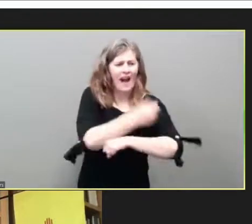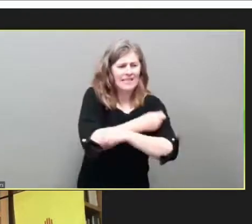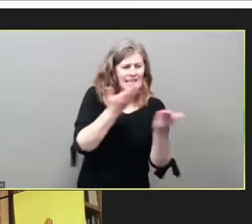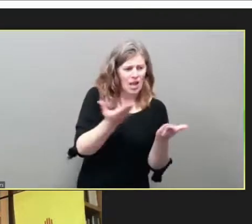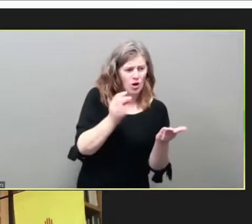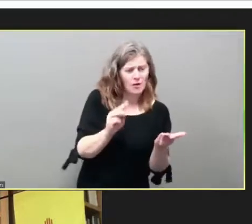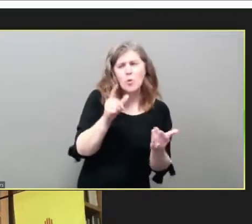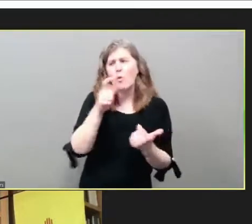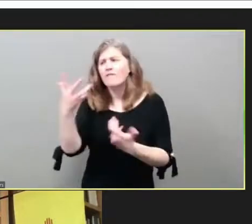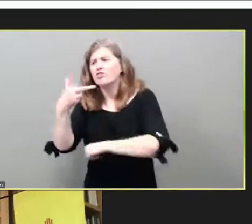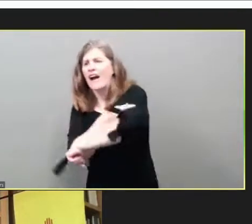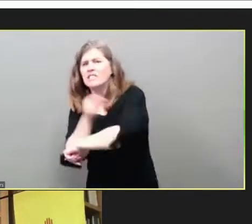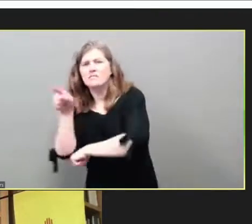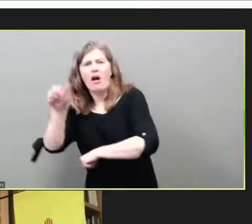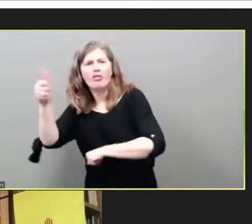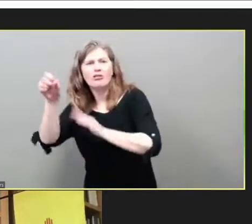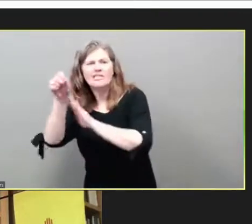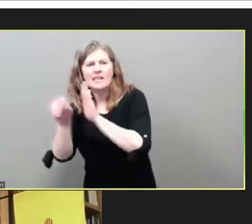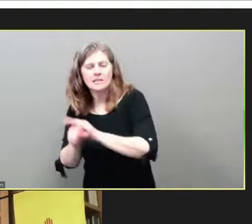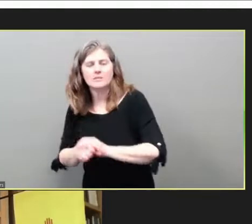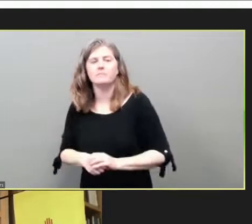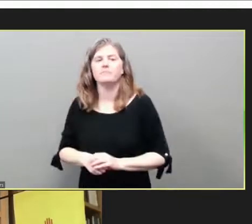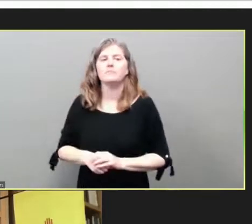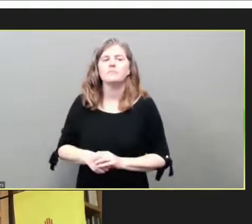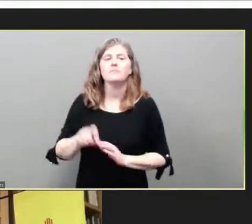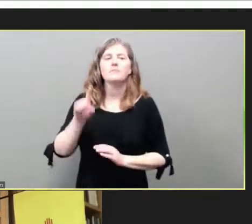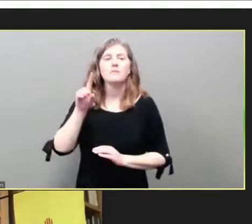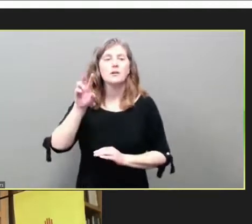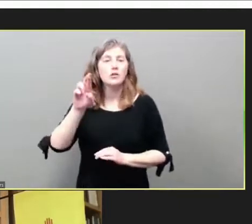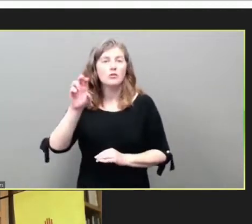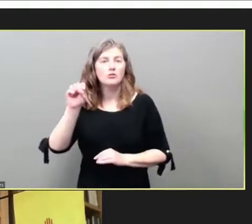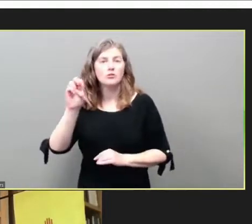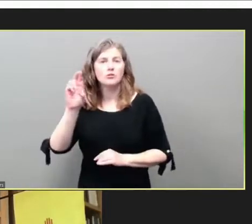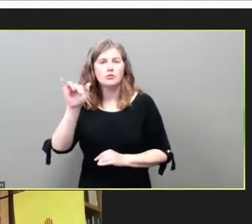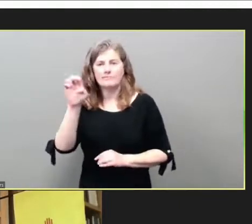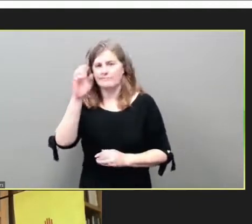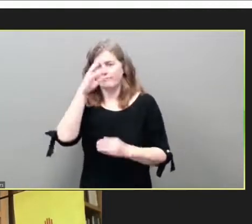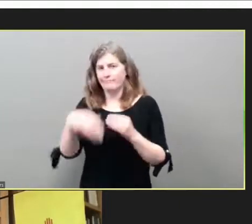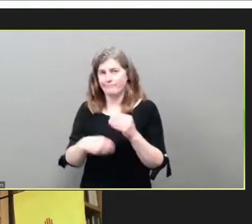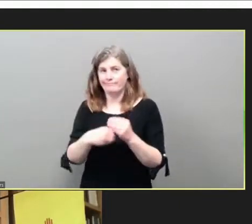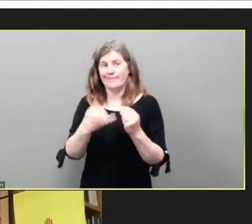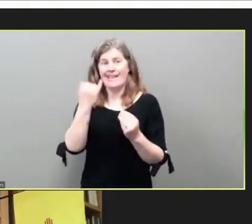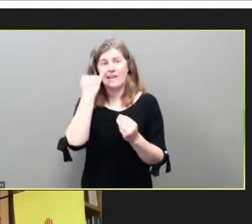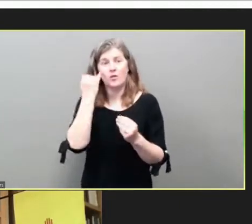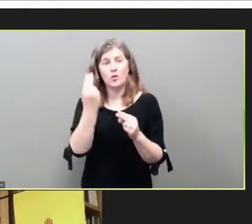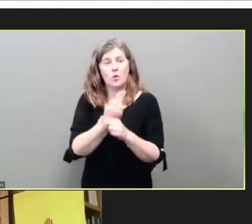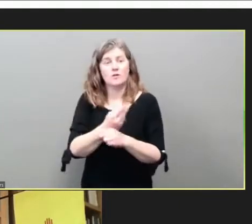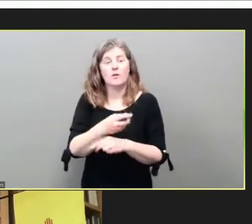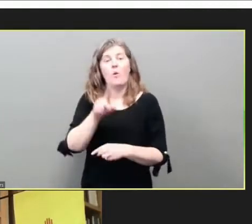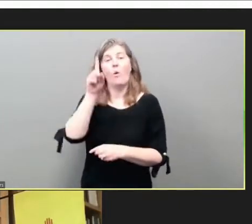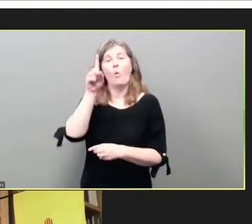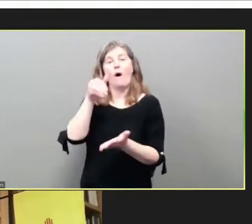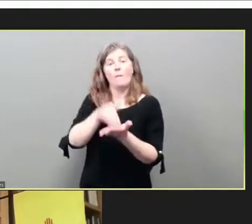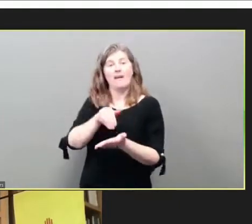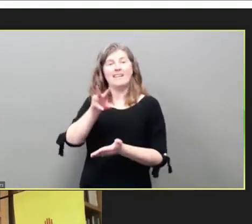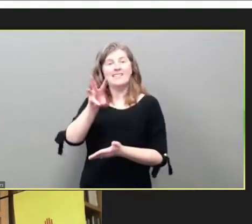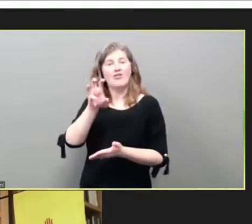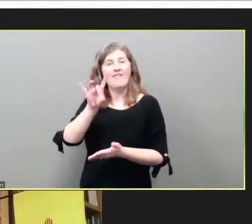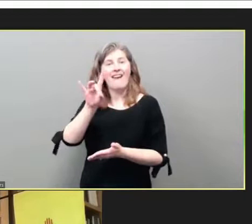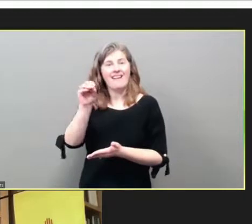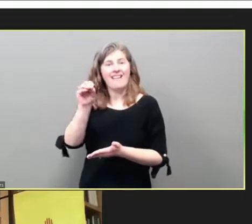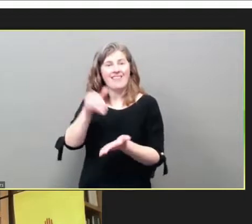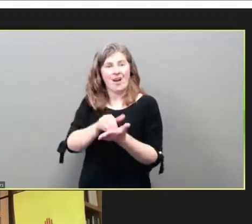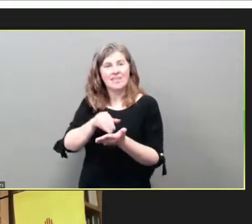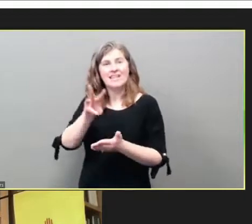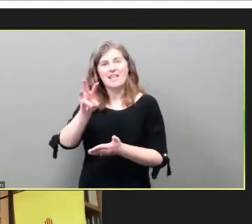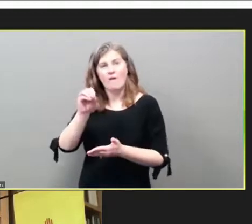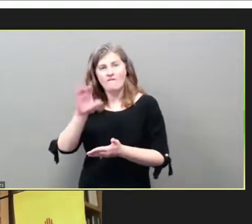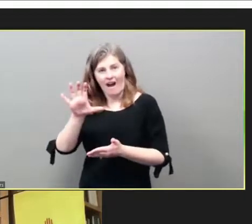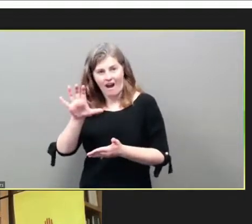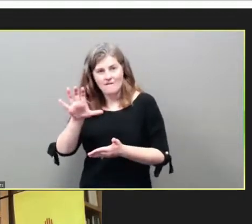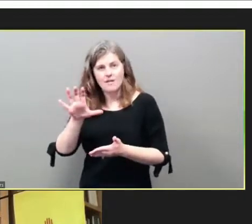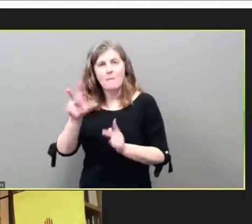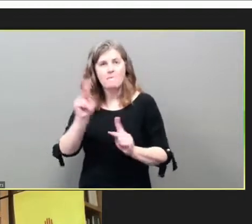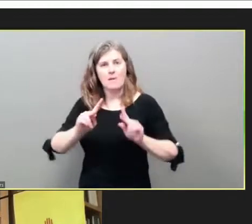Yeah, I would add that Britney that if you take the 1,680,000 605 people uh,